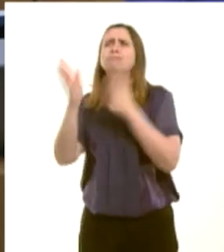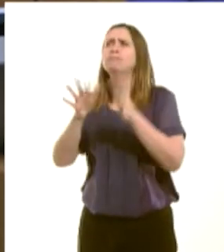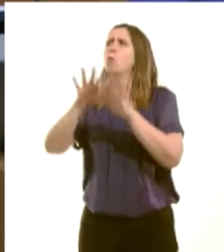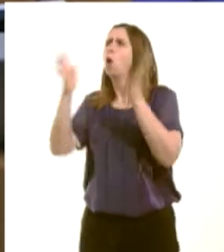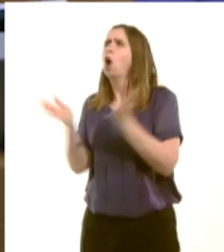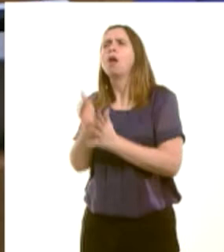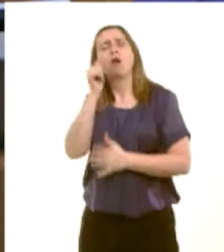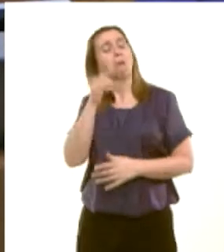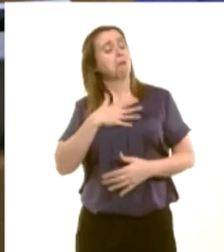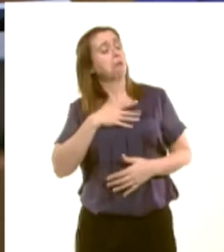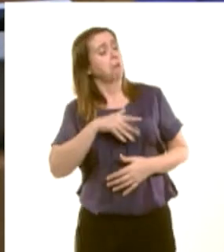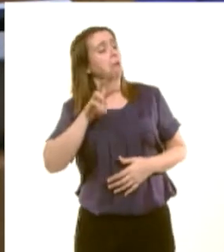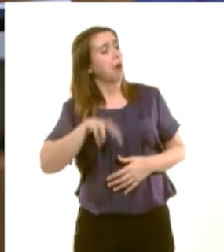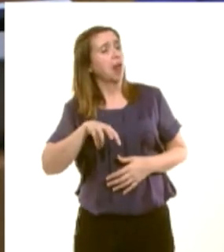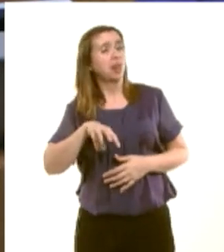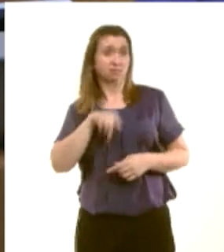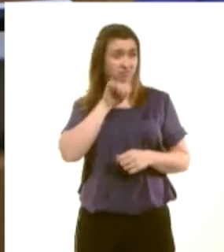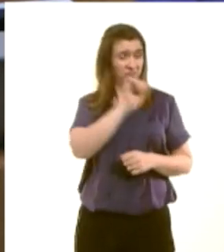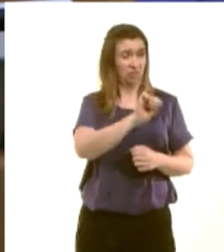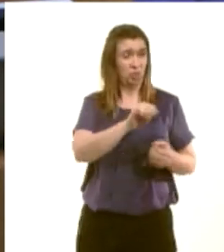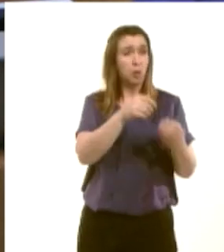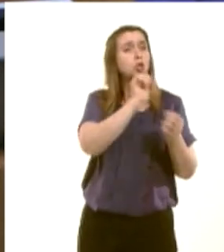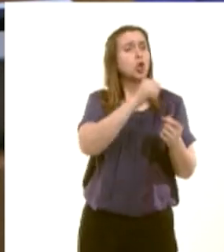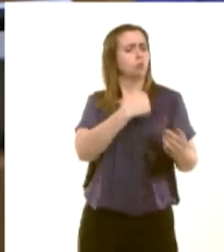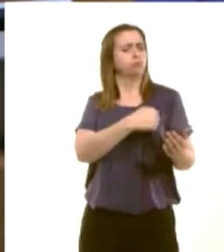in terms of ideas from the party who produced the thinnest manifesto at the last Assembly